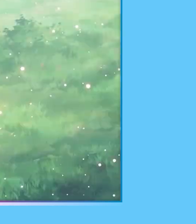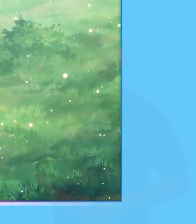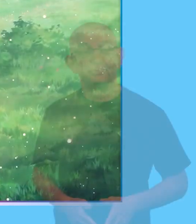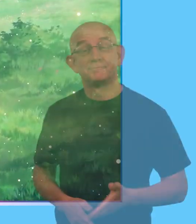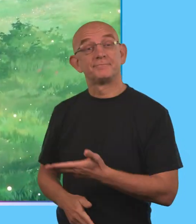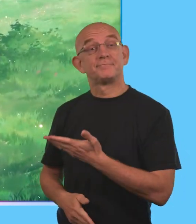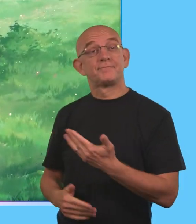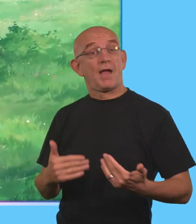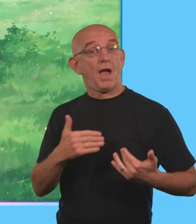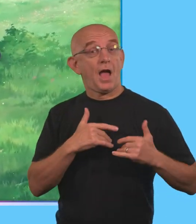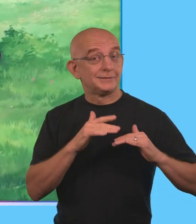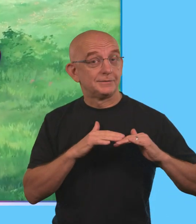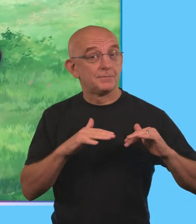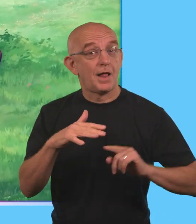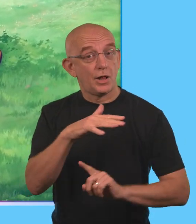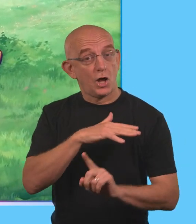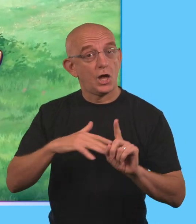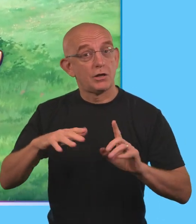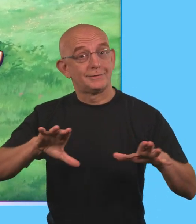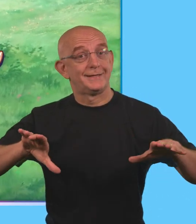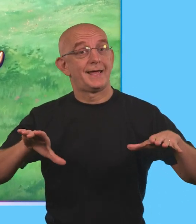This is Heartspell: Horizon Academy,